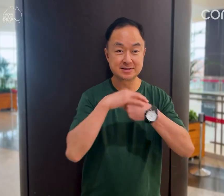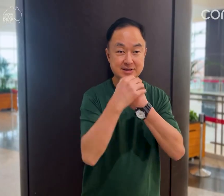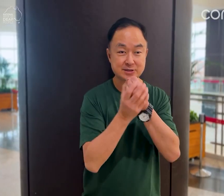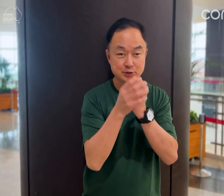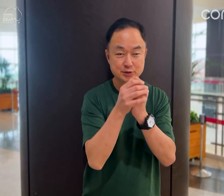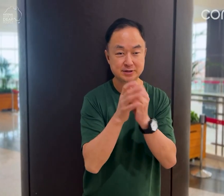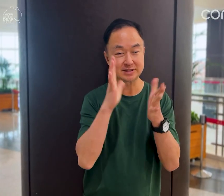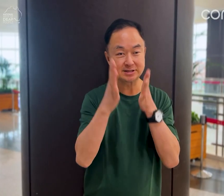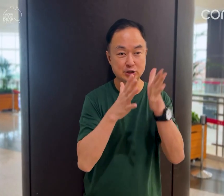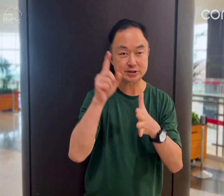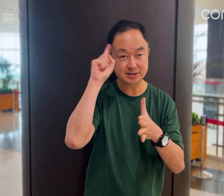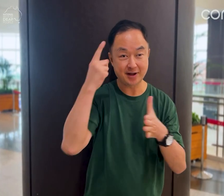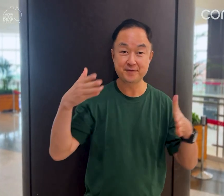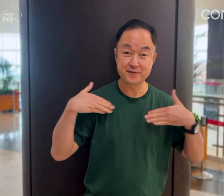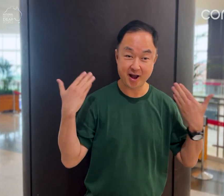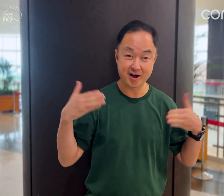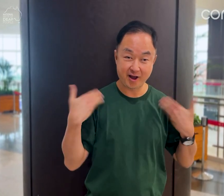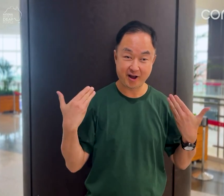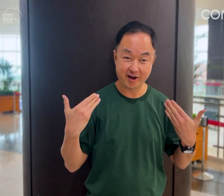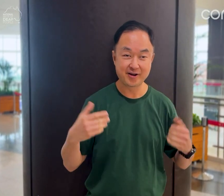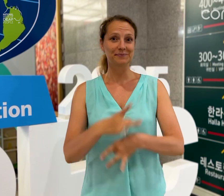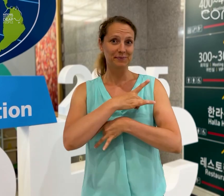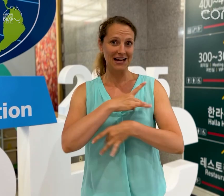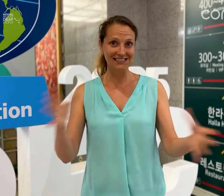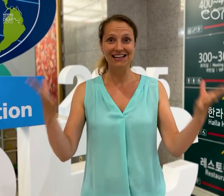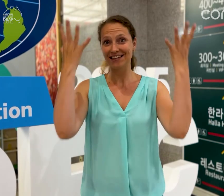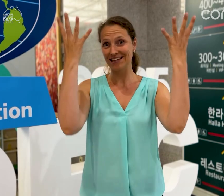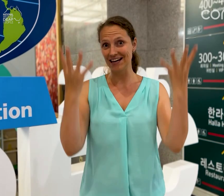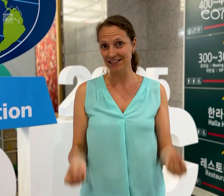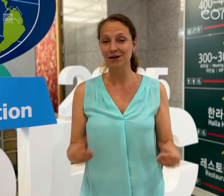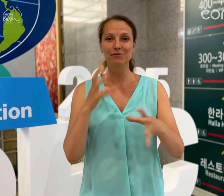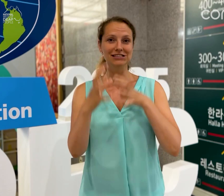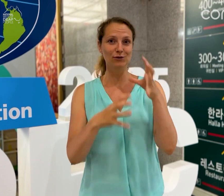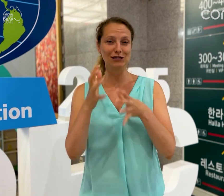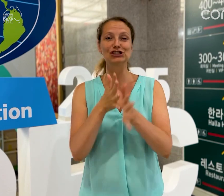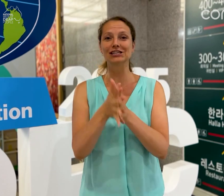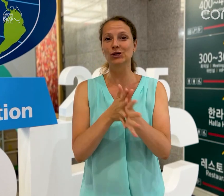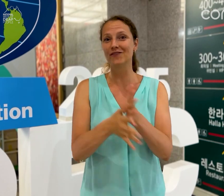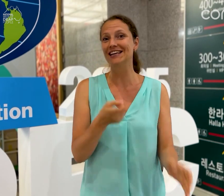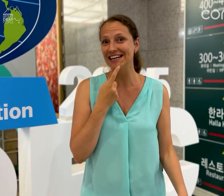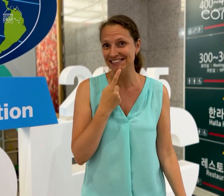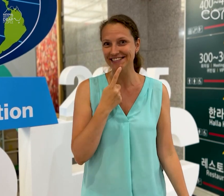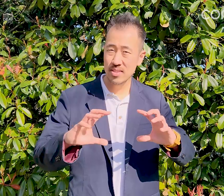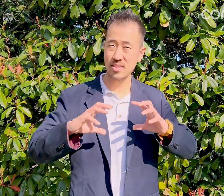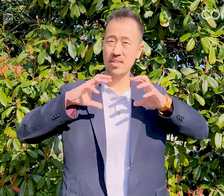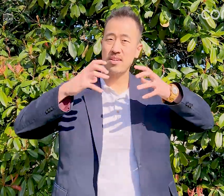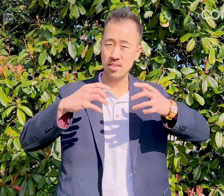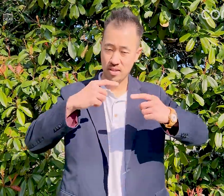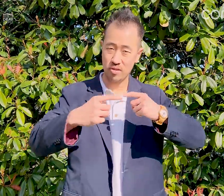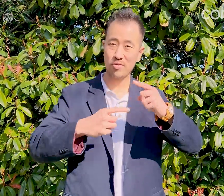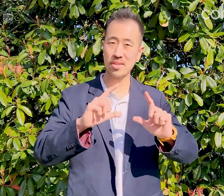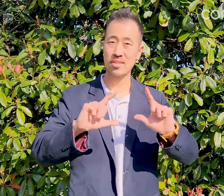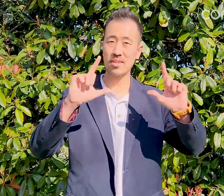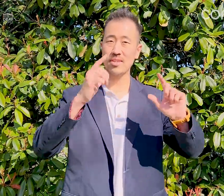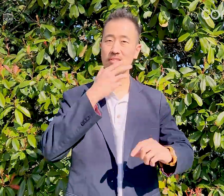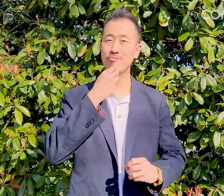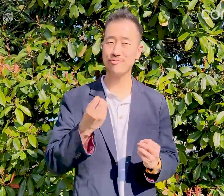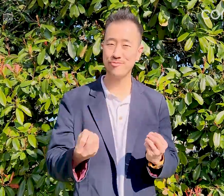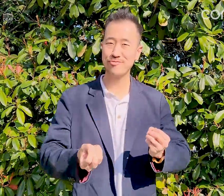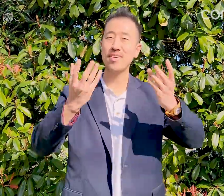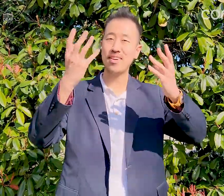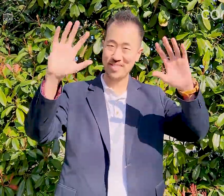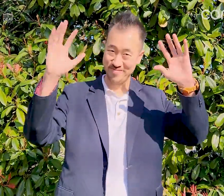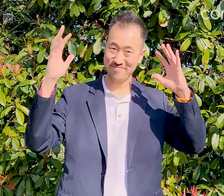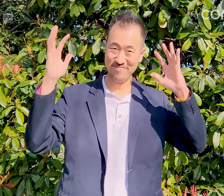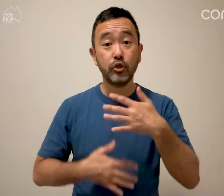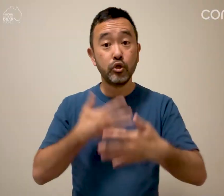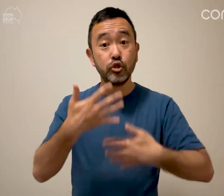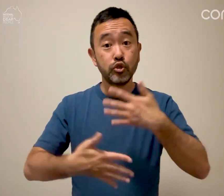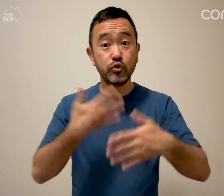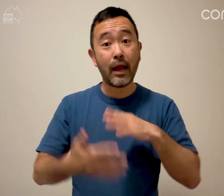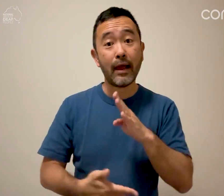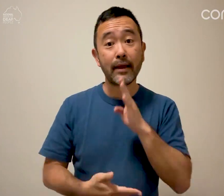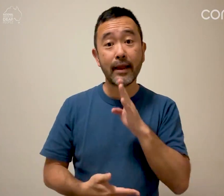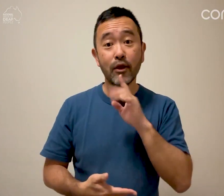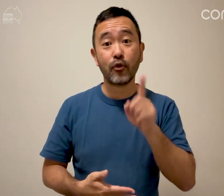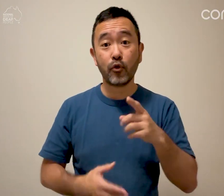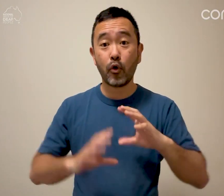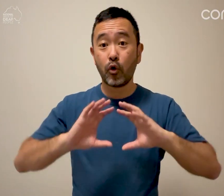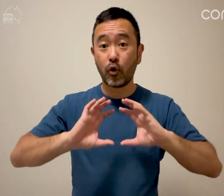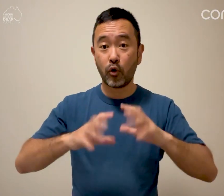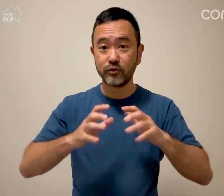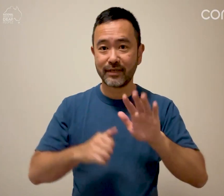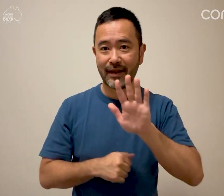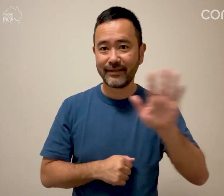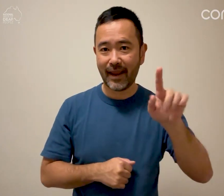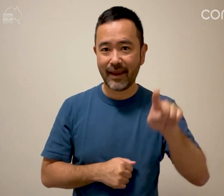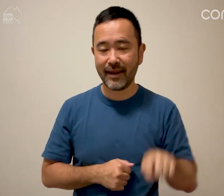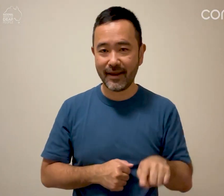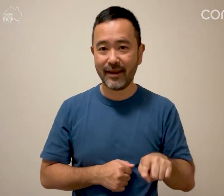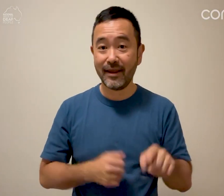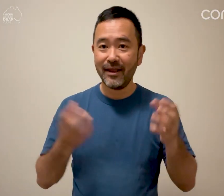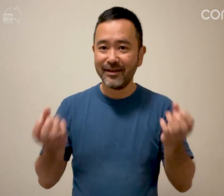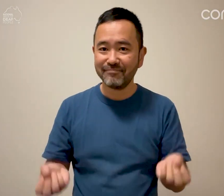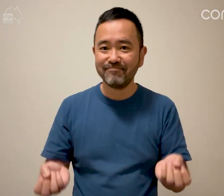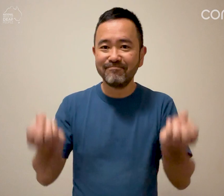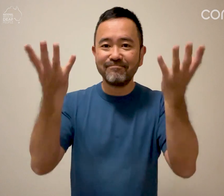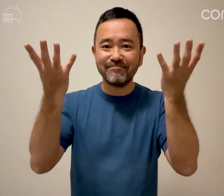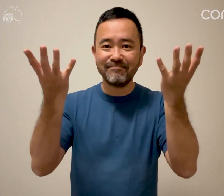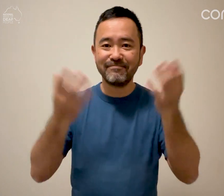Happy International Day of Sign Languages.